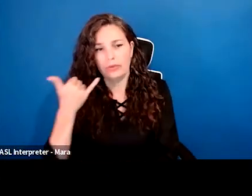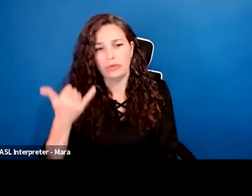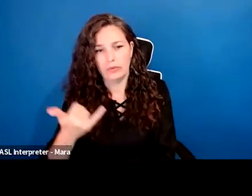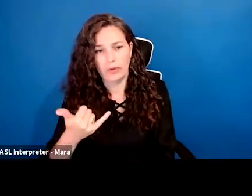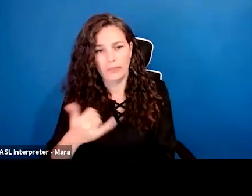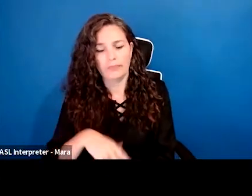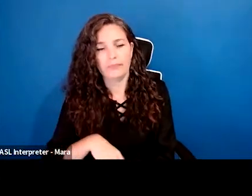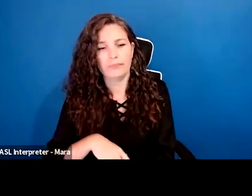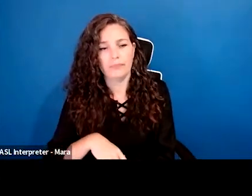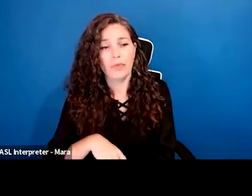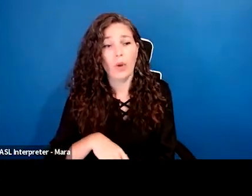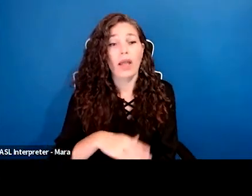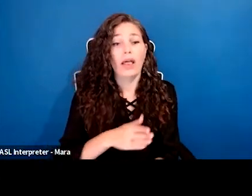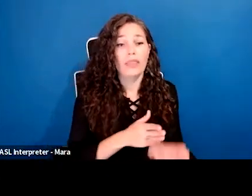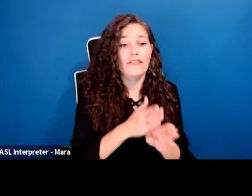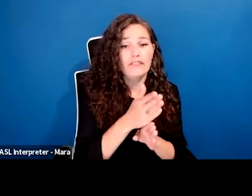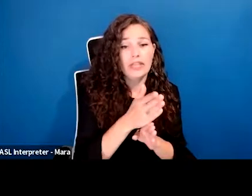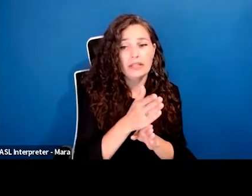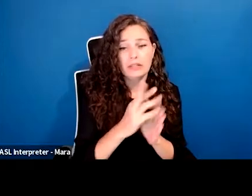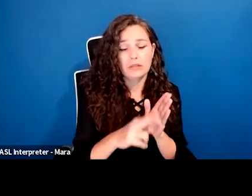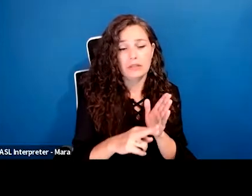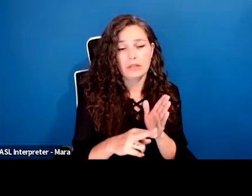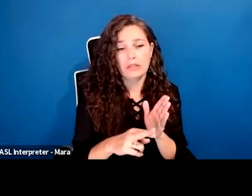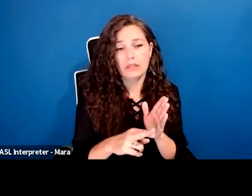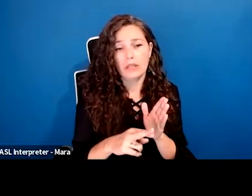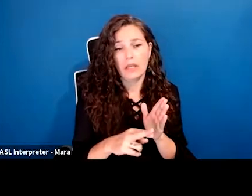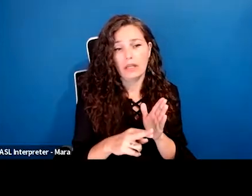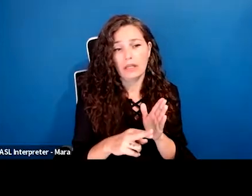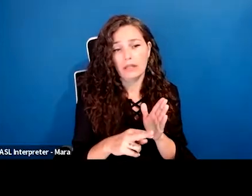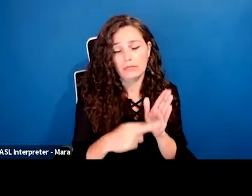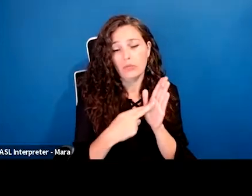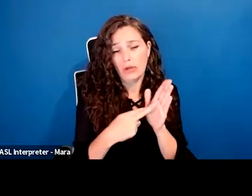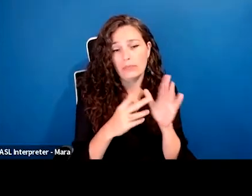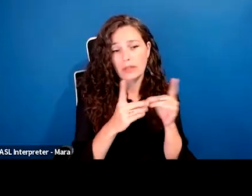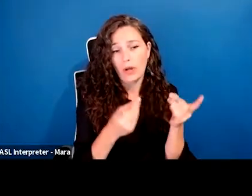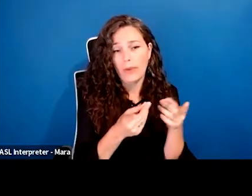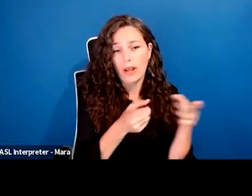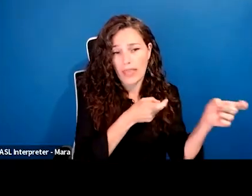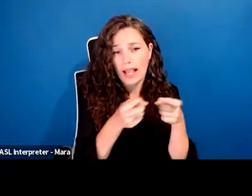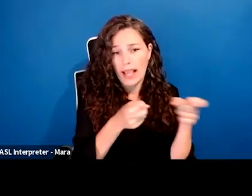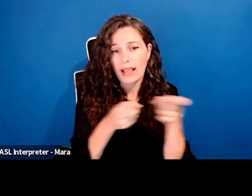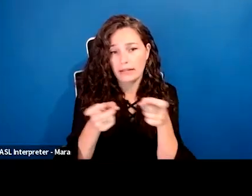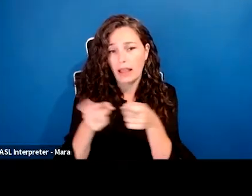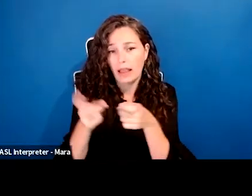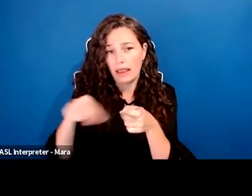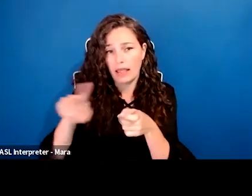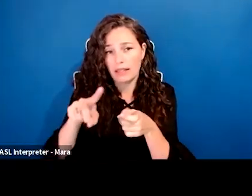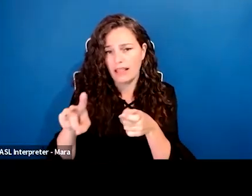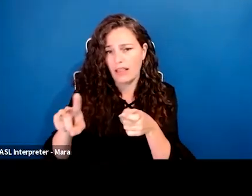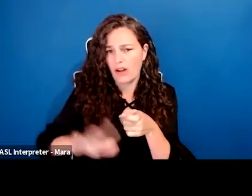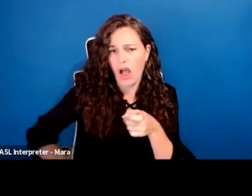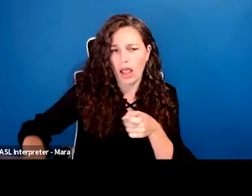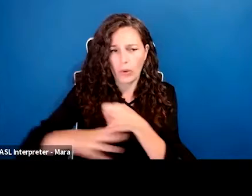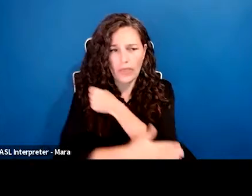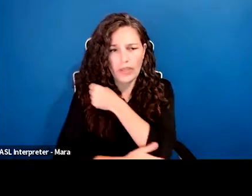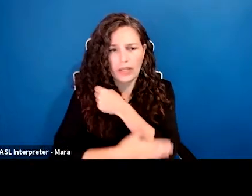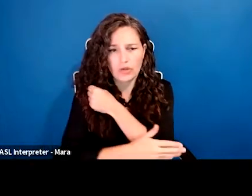this set hotline. We have other staffers involved as well around the country. But you know, keep in mind that this is mainly for